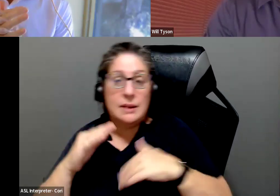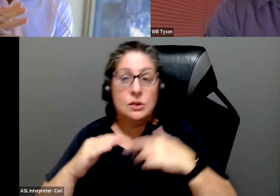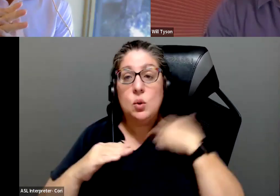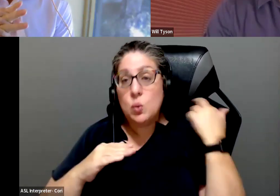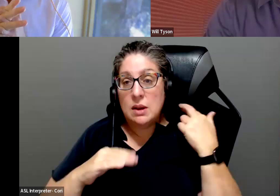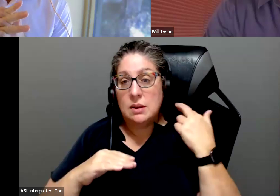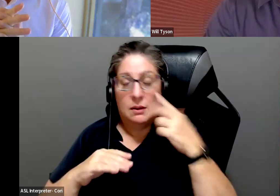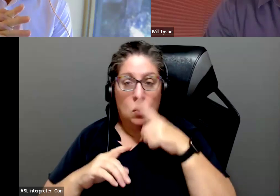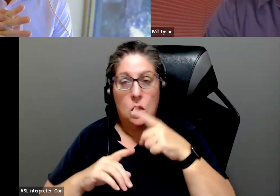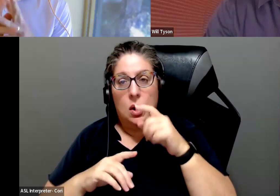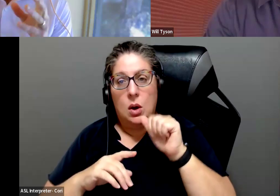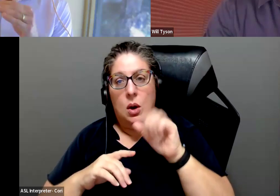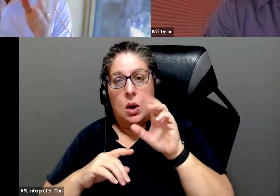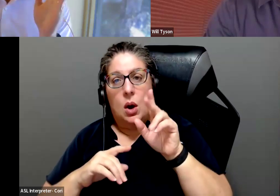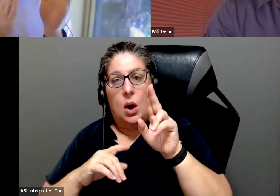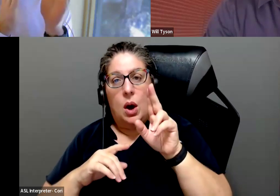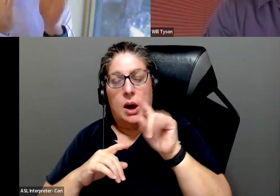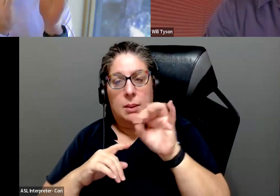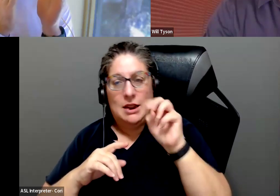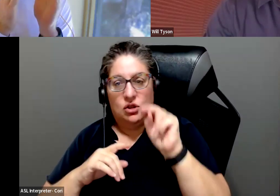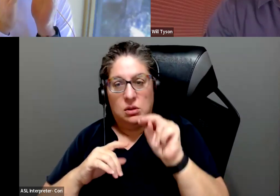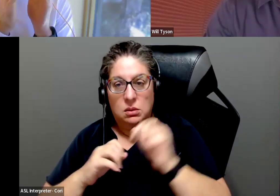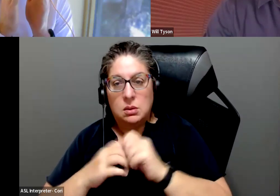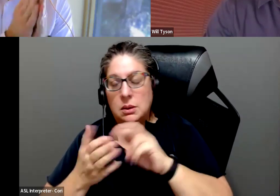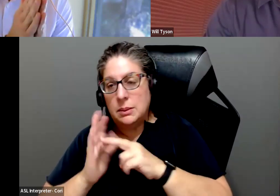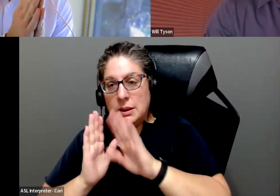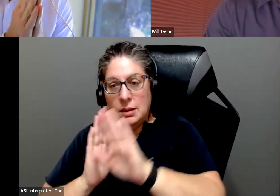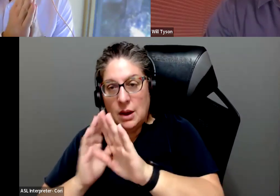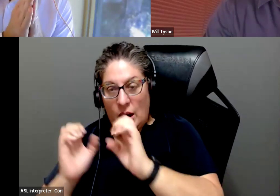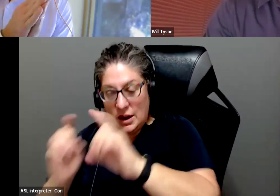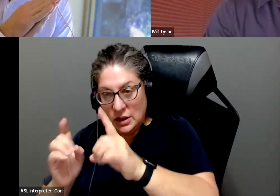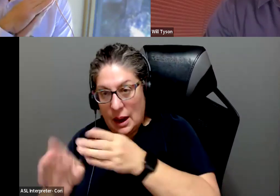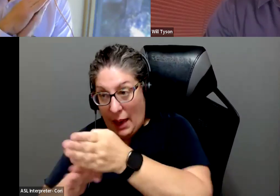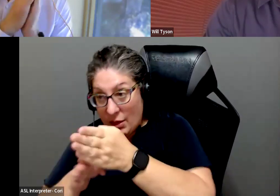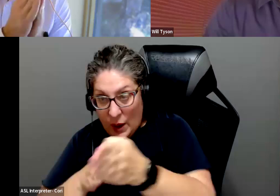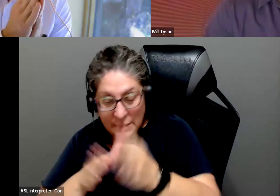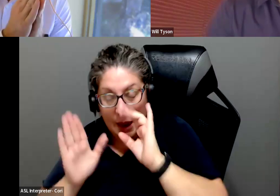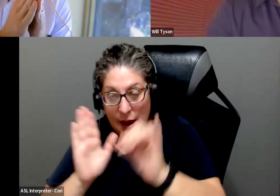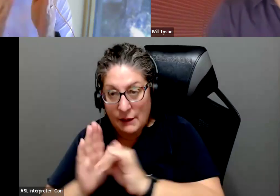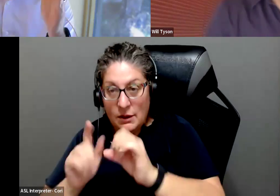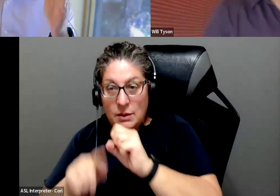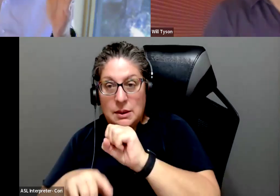automation. That involves us taking their educational pathways, identified by ZIP Codes.